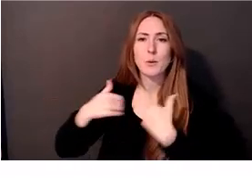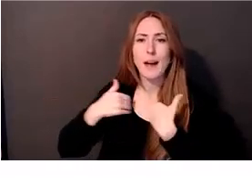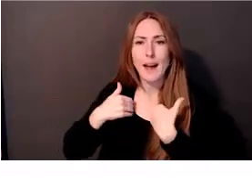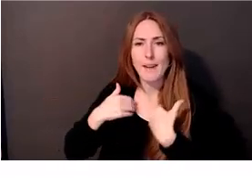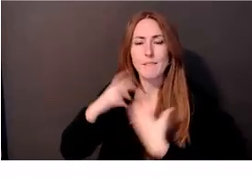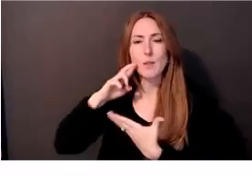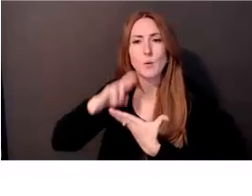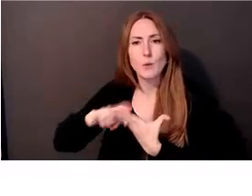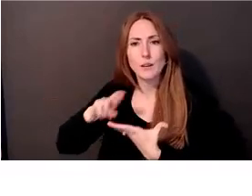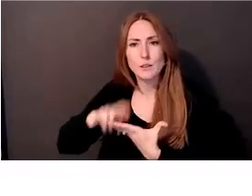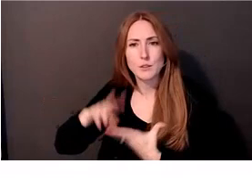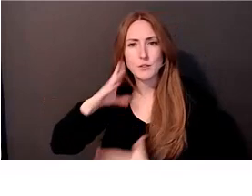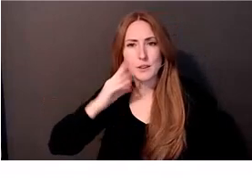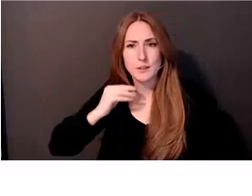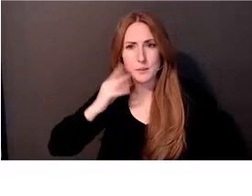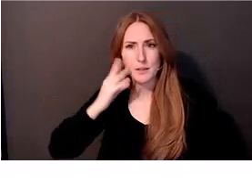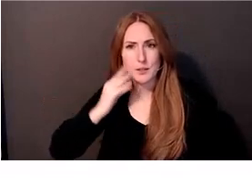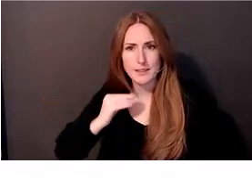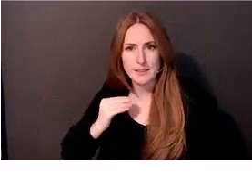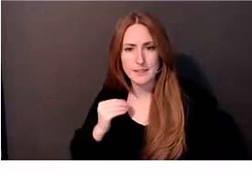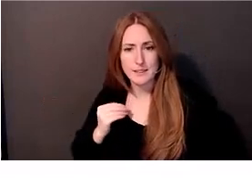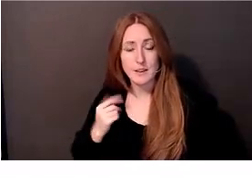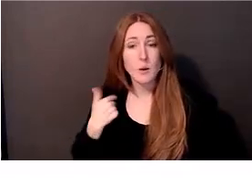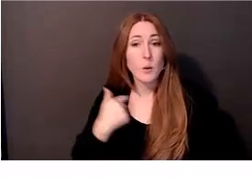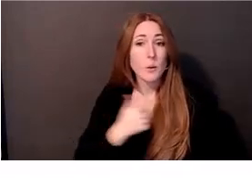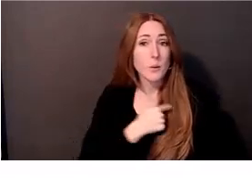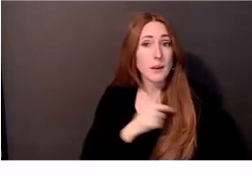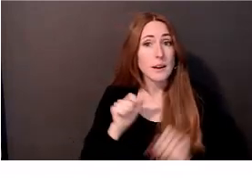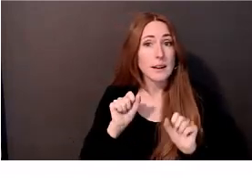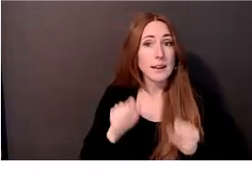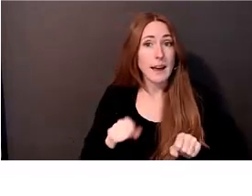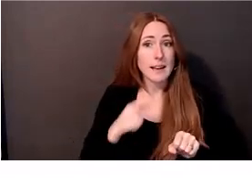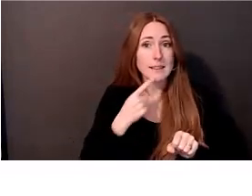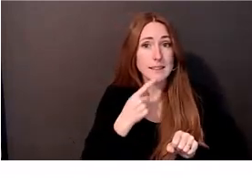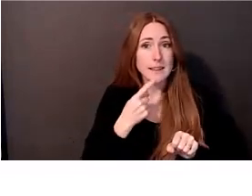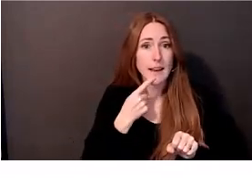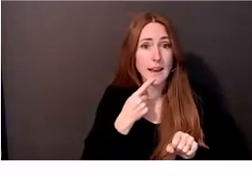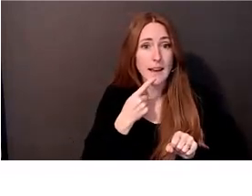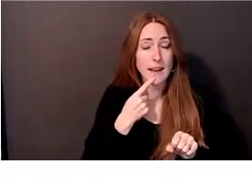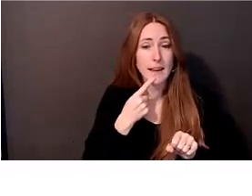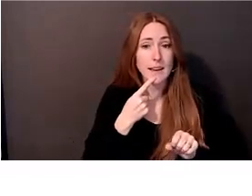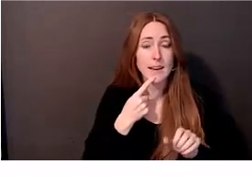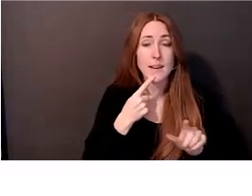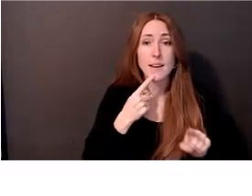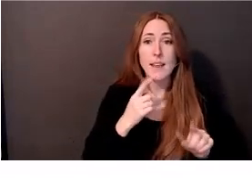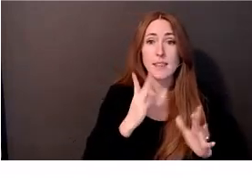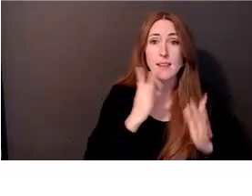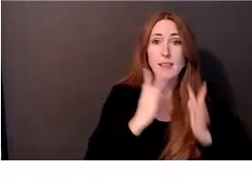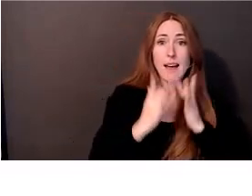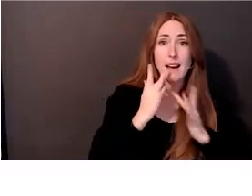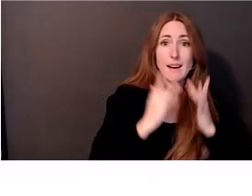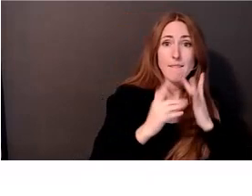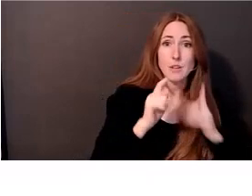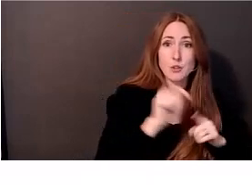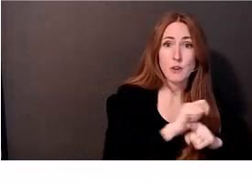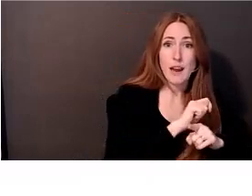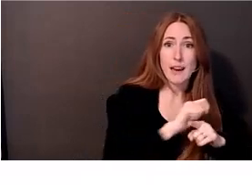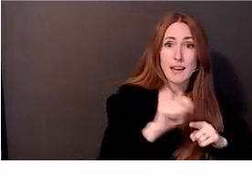So we can say that they compensate the lack of training with higher educational credential.